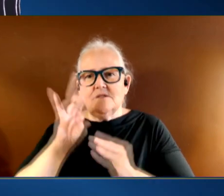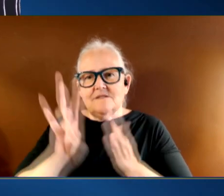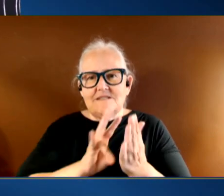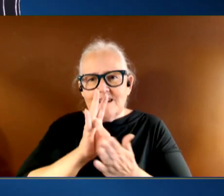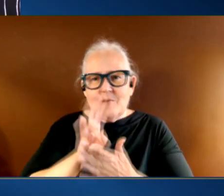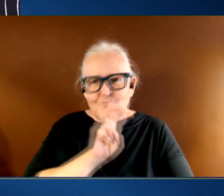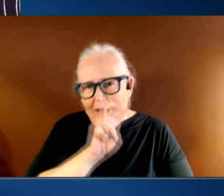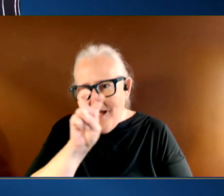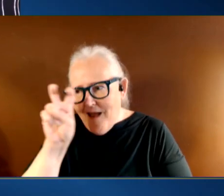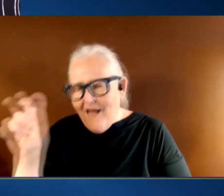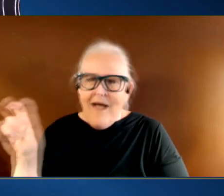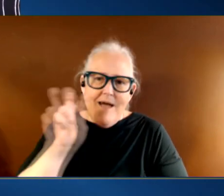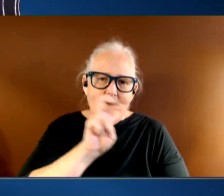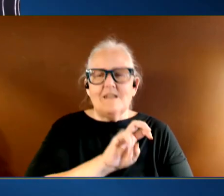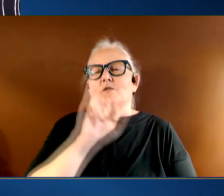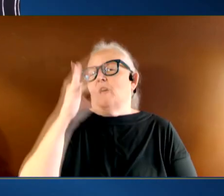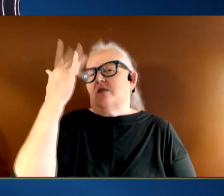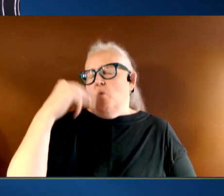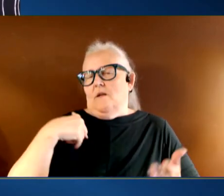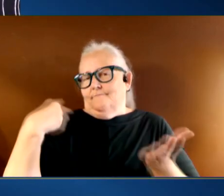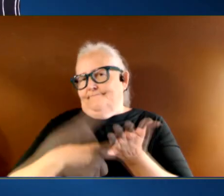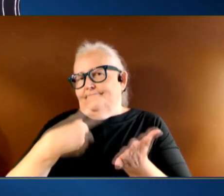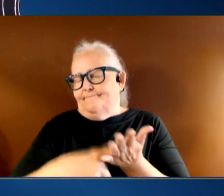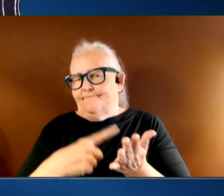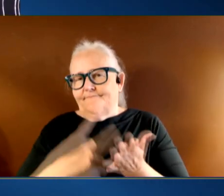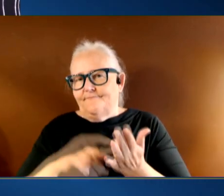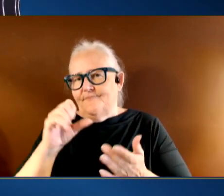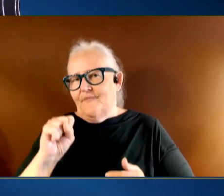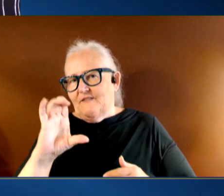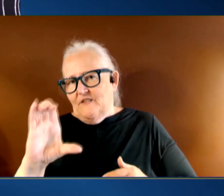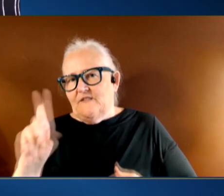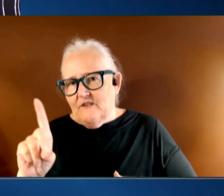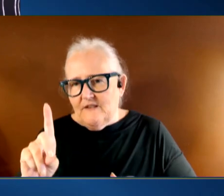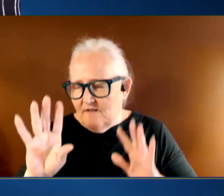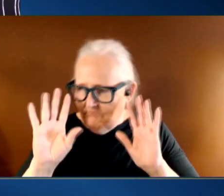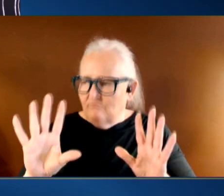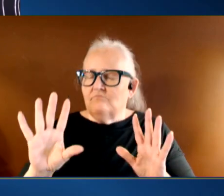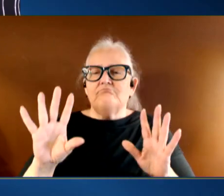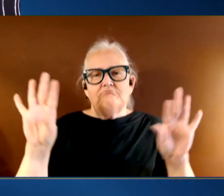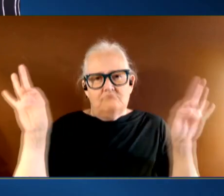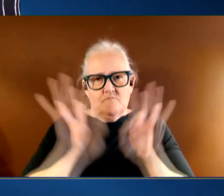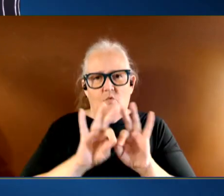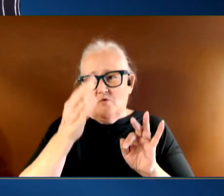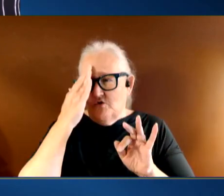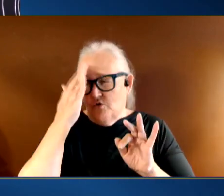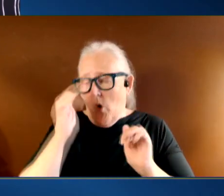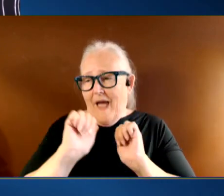sickle cell and making everybody aware that, you know, the access and care in small towns